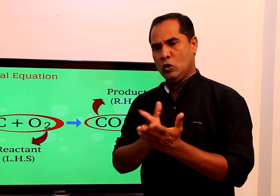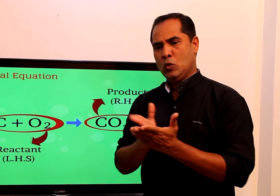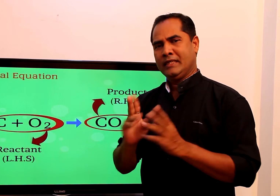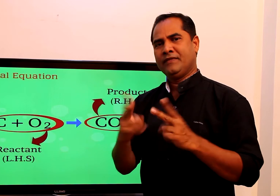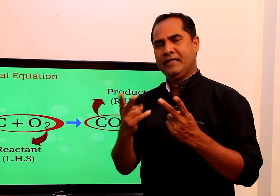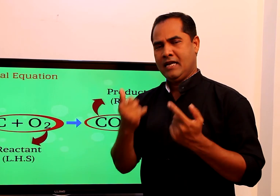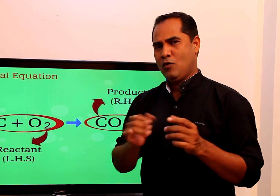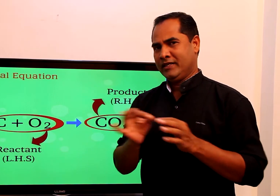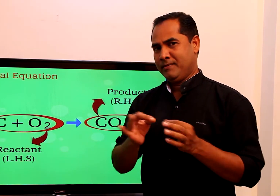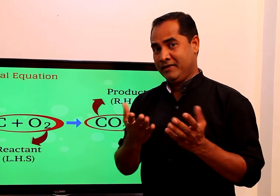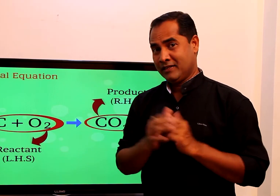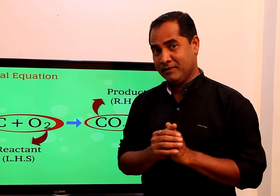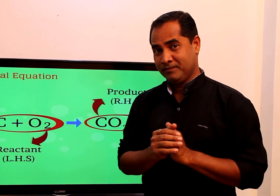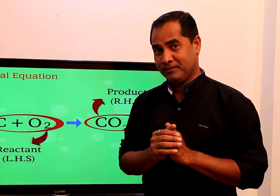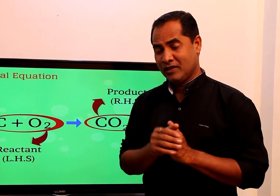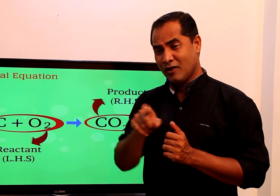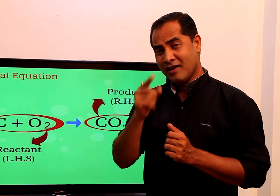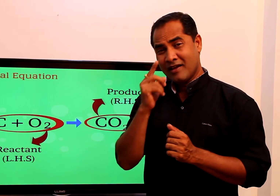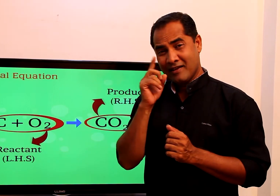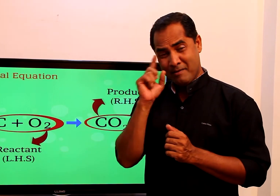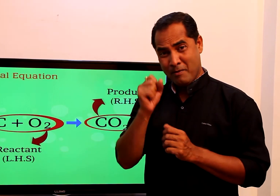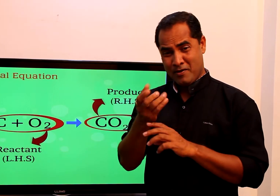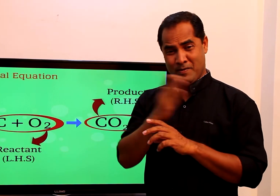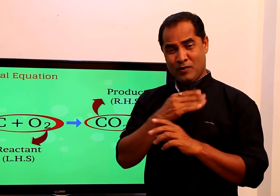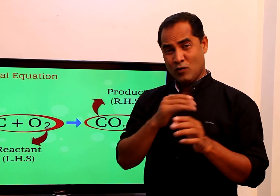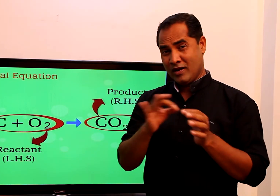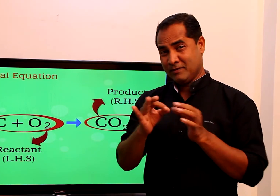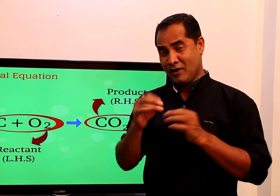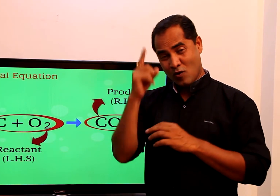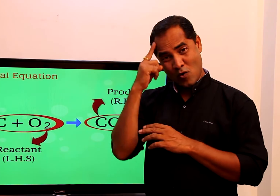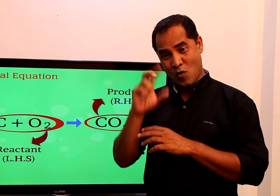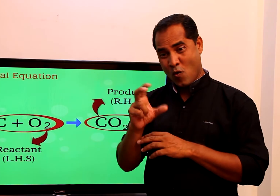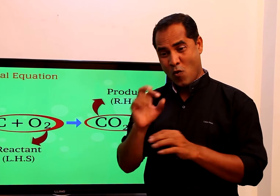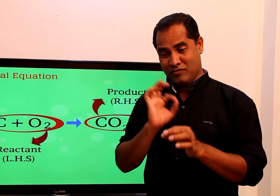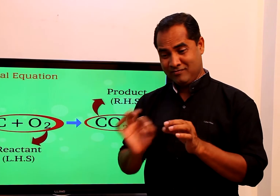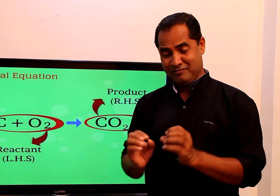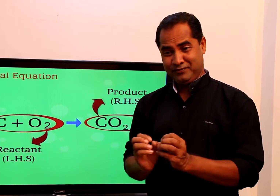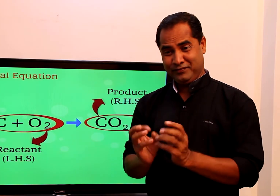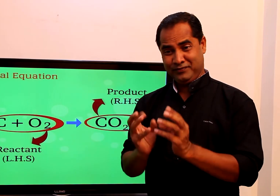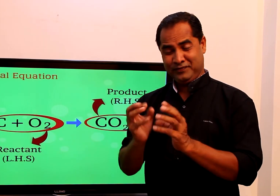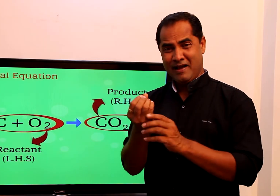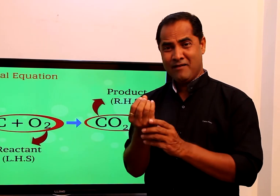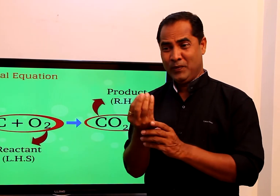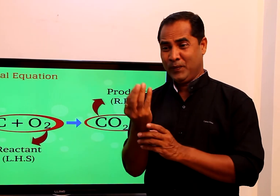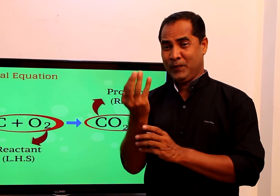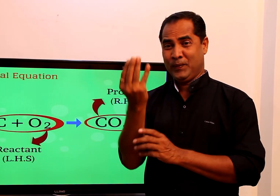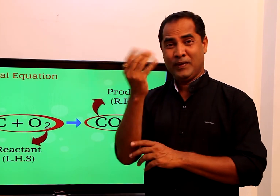the notation that we follow? I've already explained to you about how when a coal